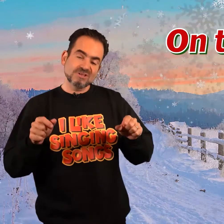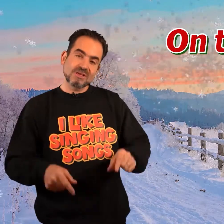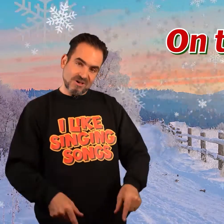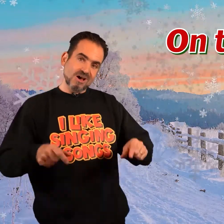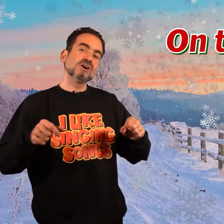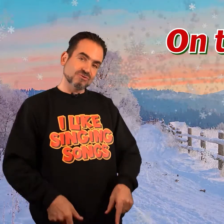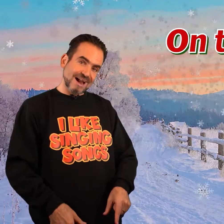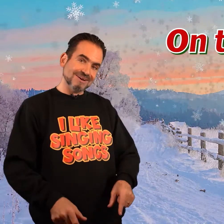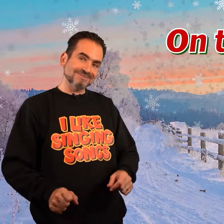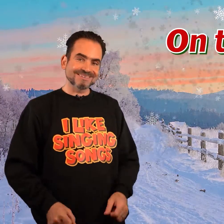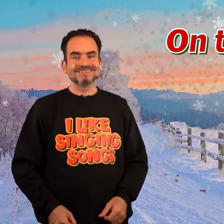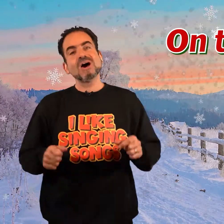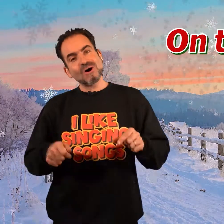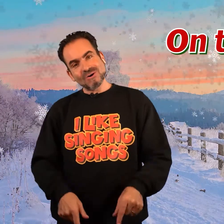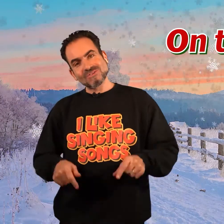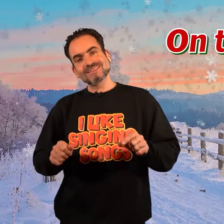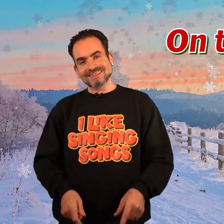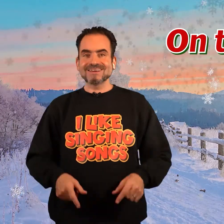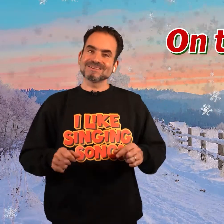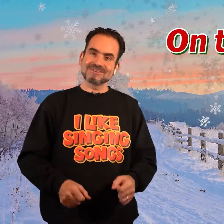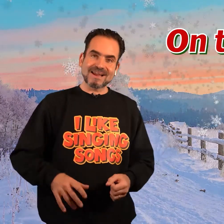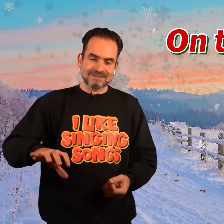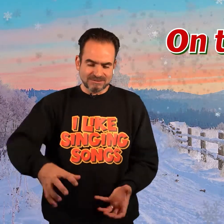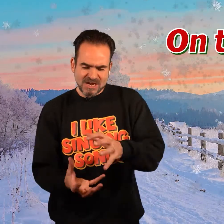On the ground